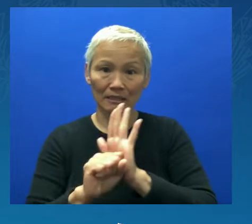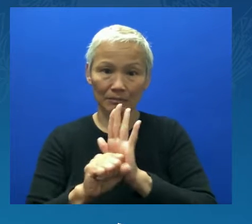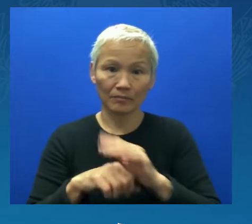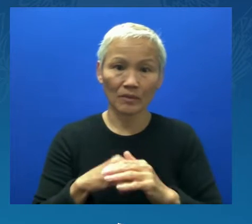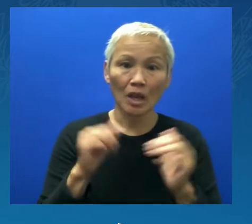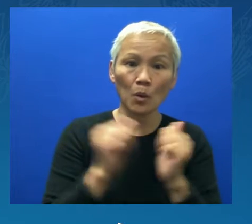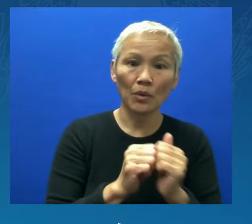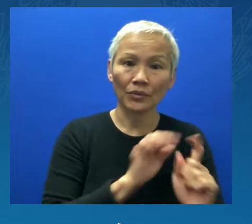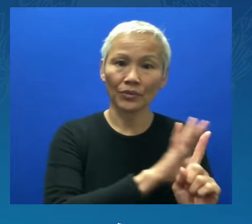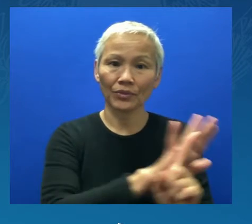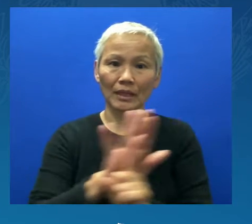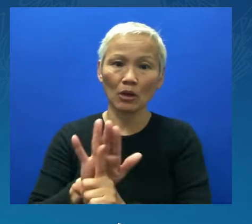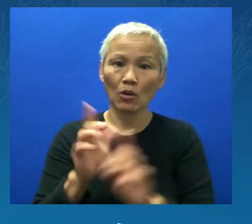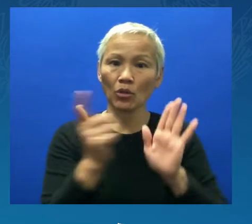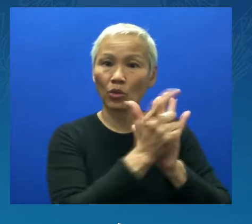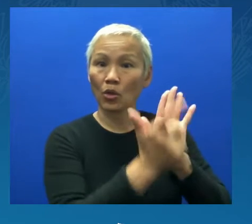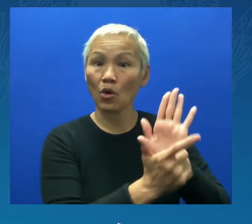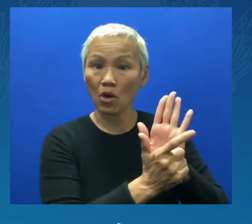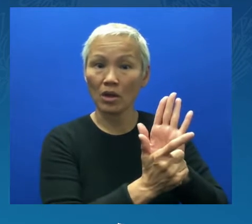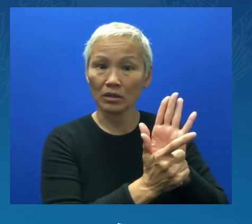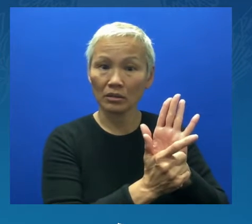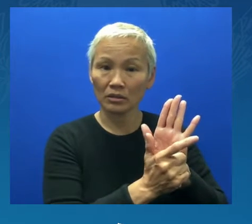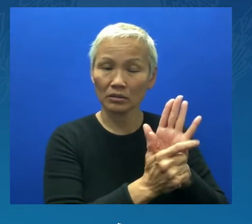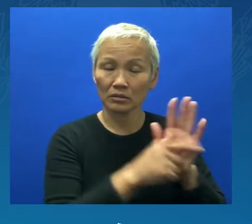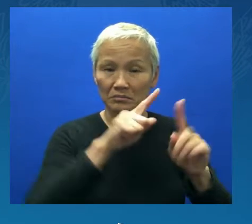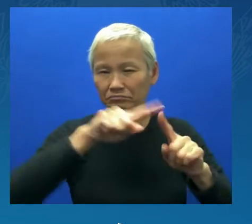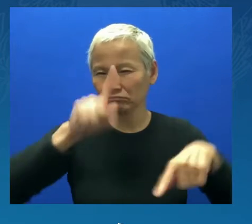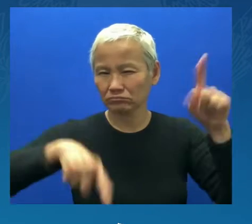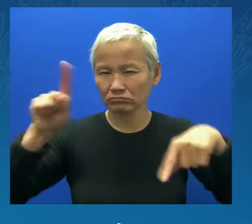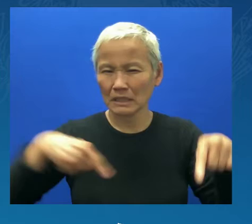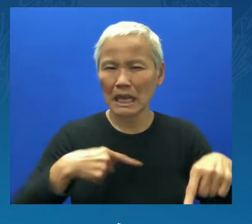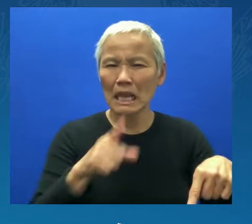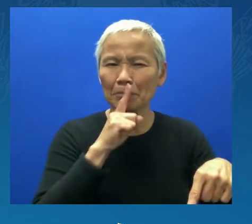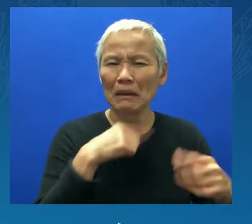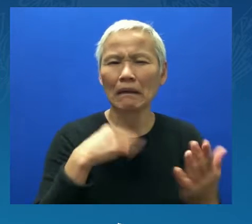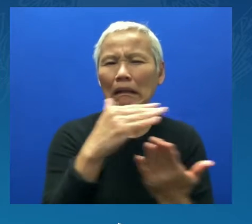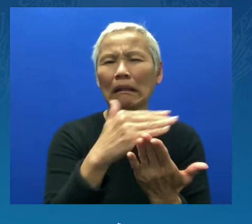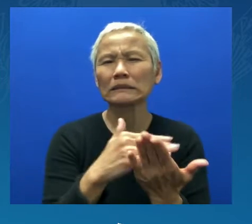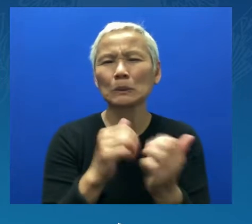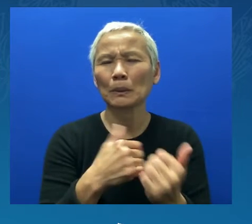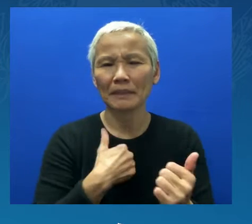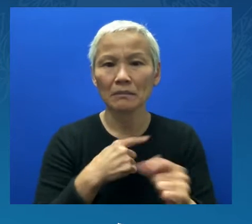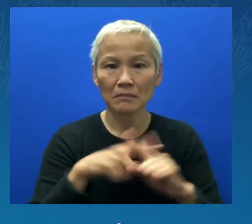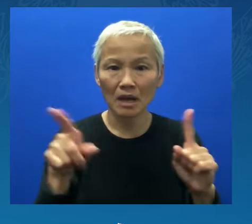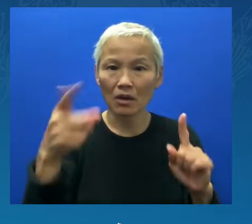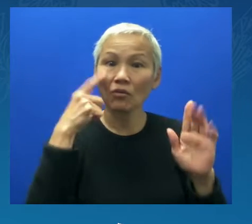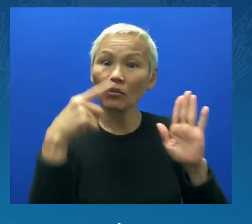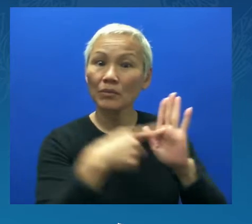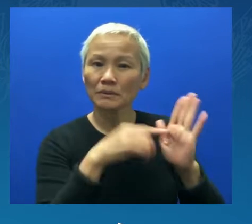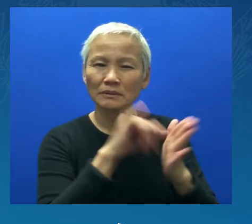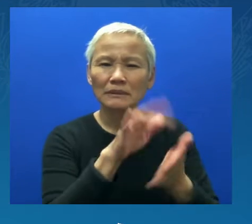And so -- I don't have the list in front of me, but what you'll know is that some of these are state- -- some of the colors are the states